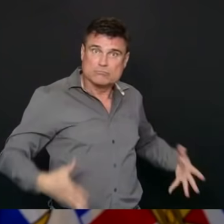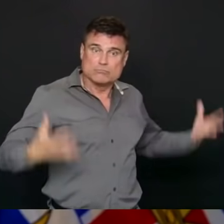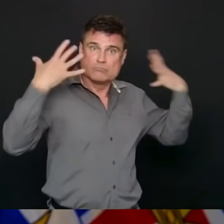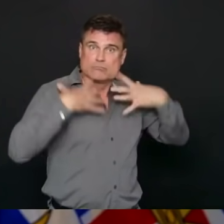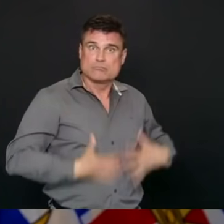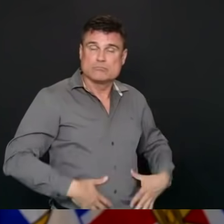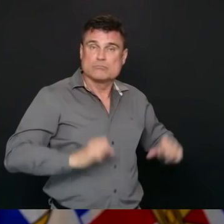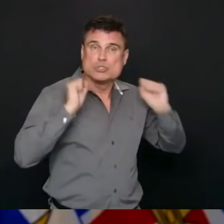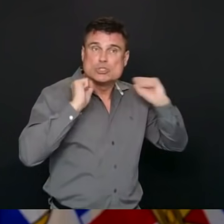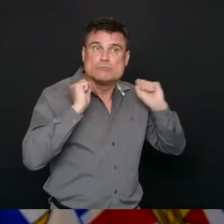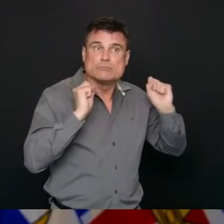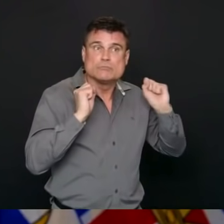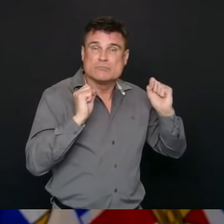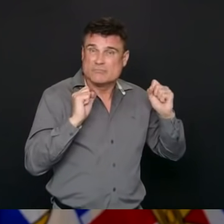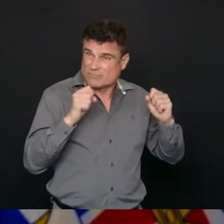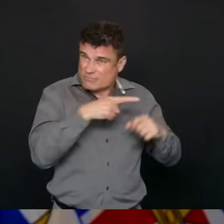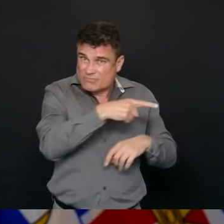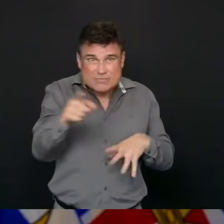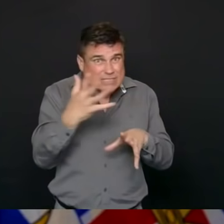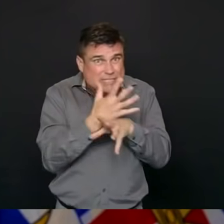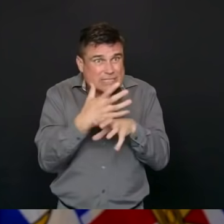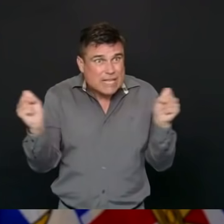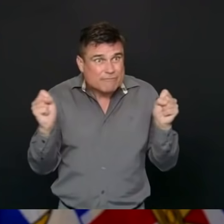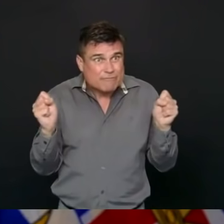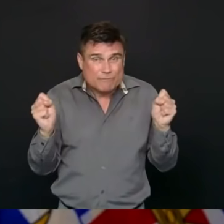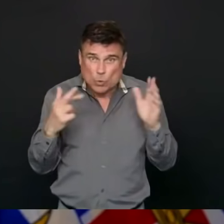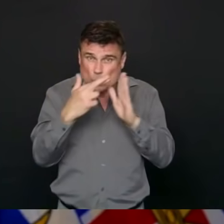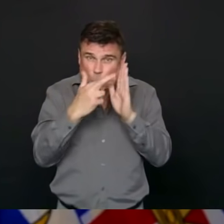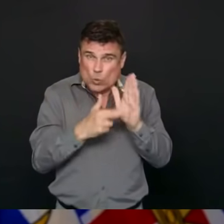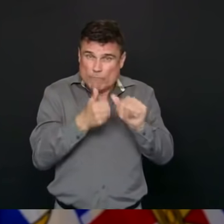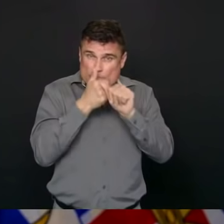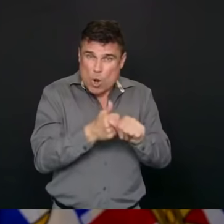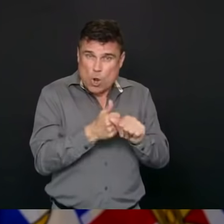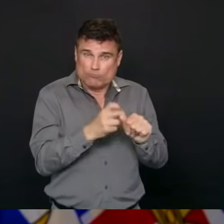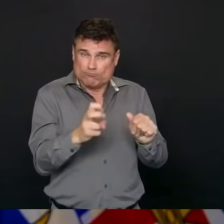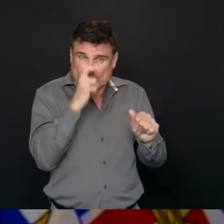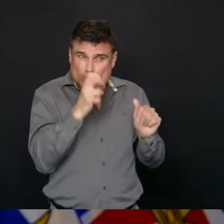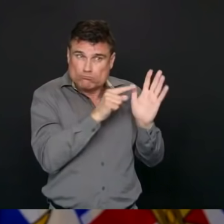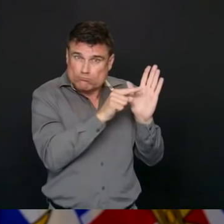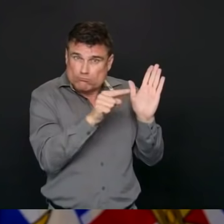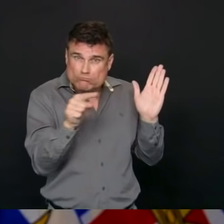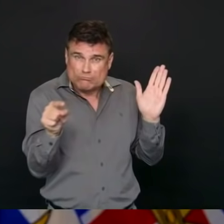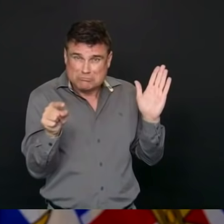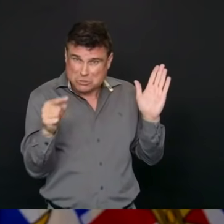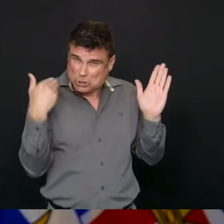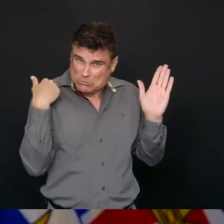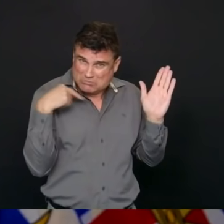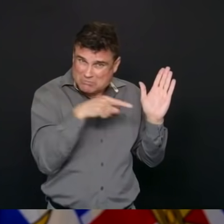we have talked about it being important in the summer, June and